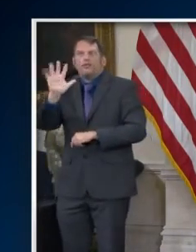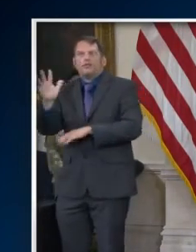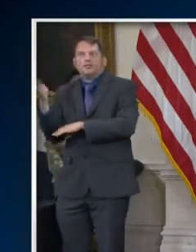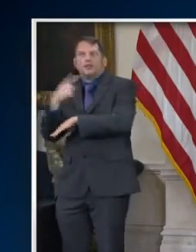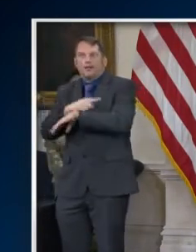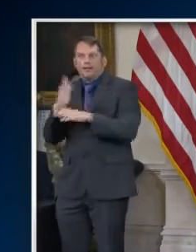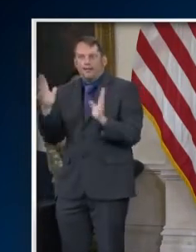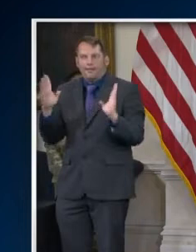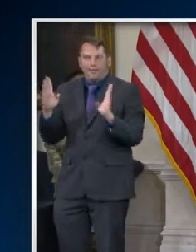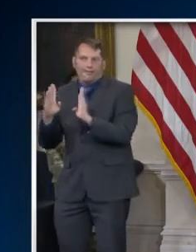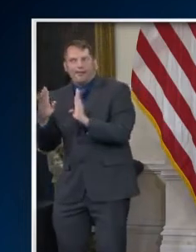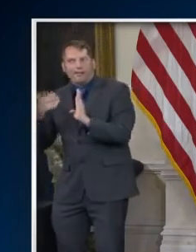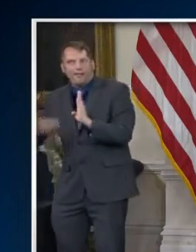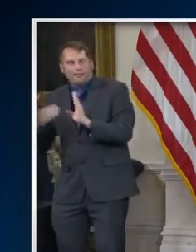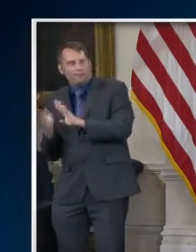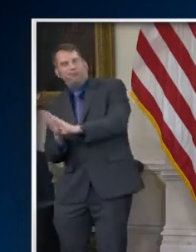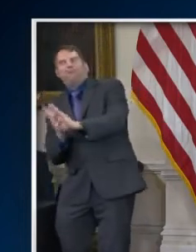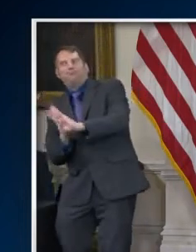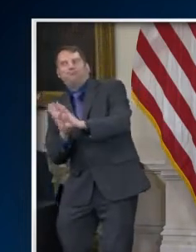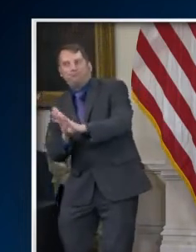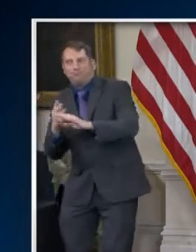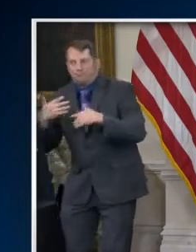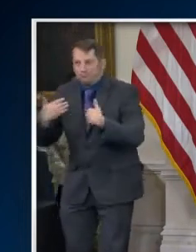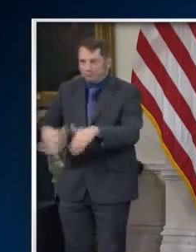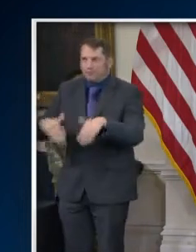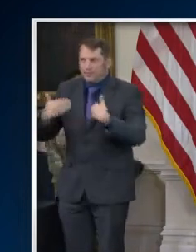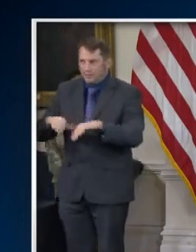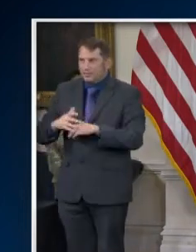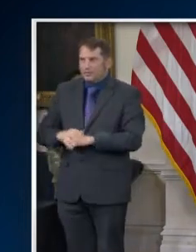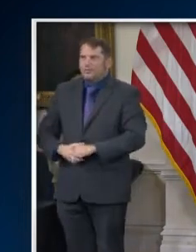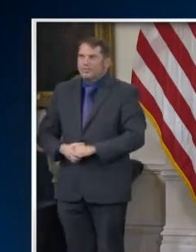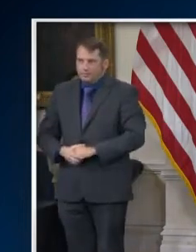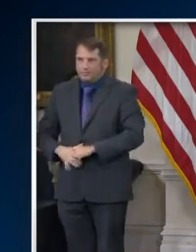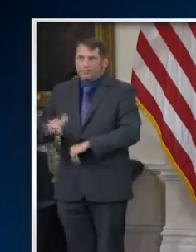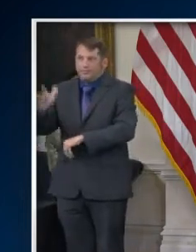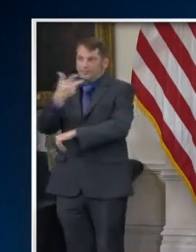MILLION VACCINATIONS HAVE BEEN PUBLISHED IN 35 DAYS.